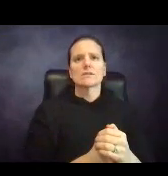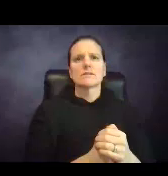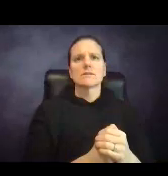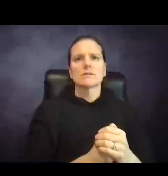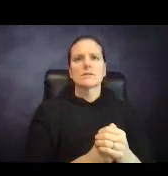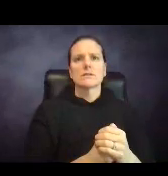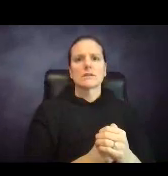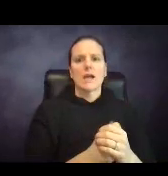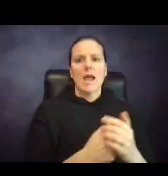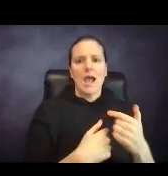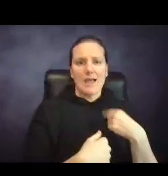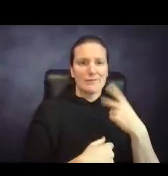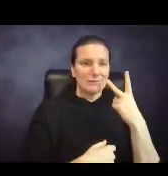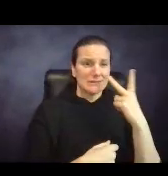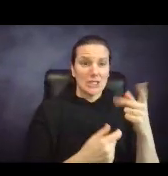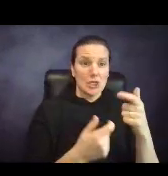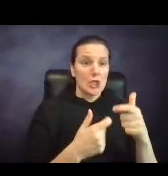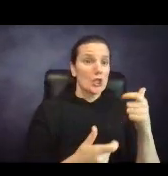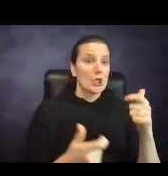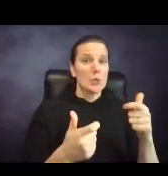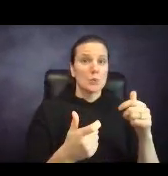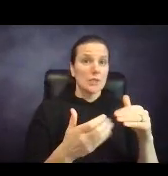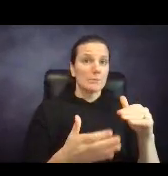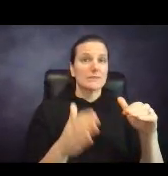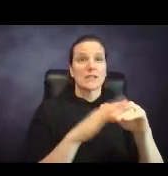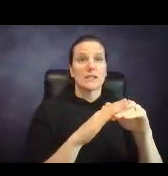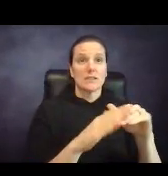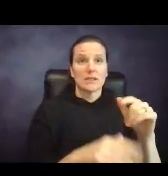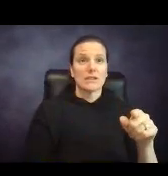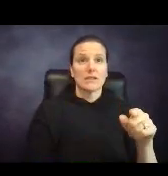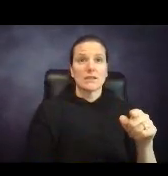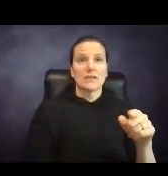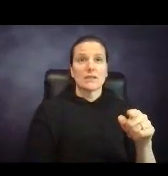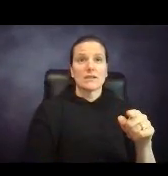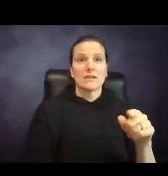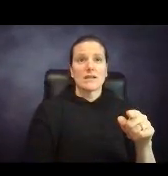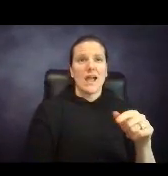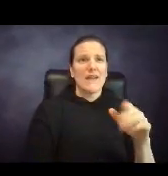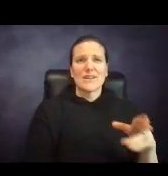I have seen a huge uptick I've never seen in the, just in the last two years of